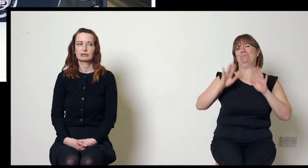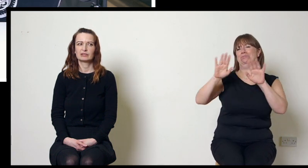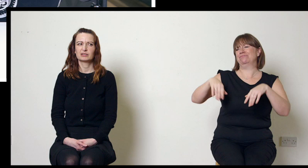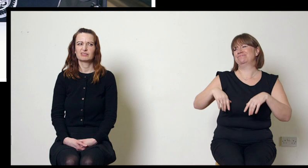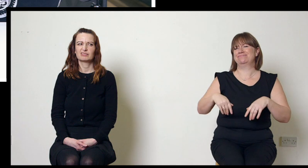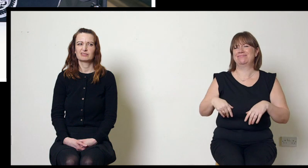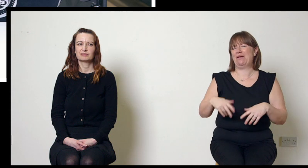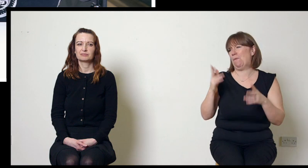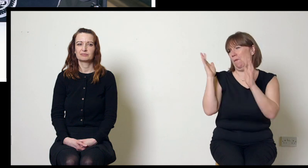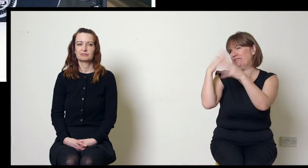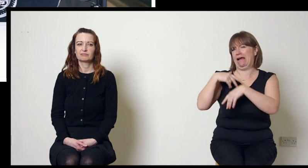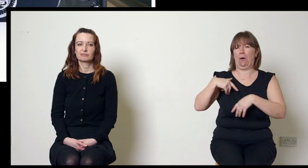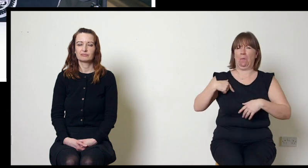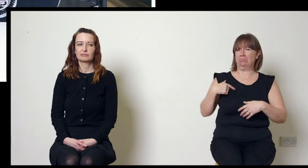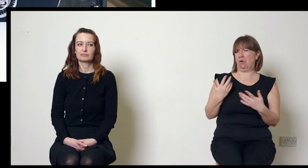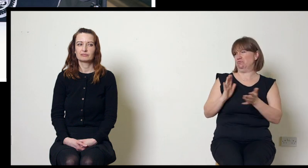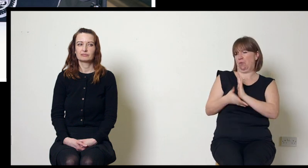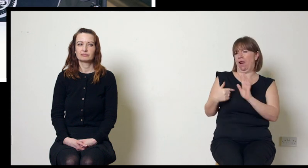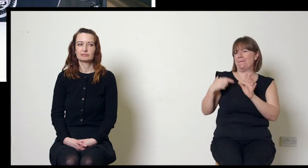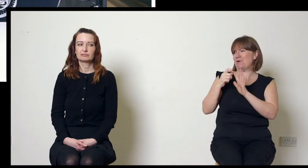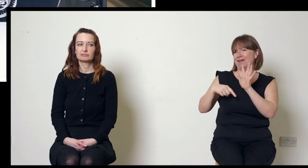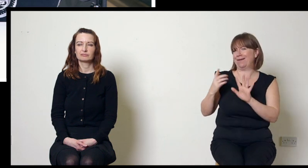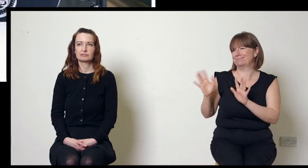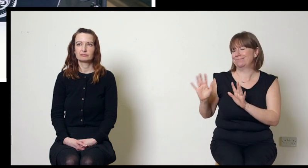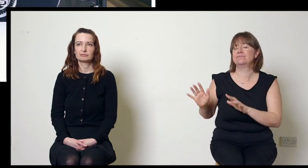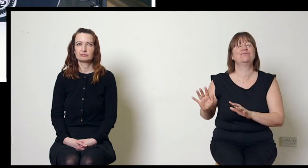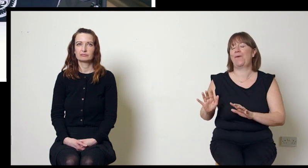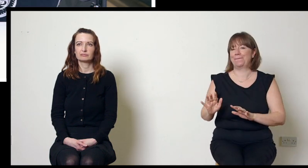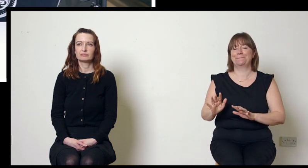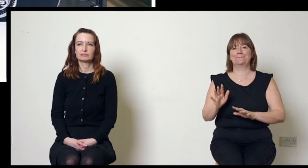put a dampener on our project, it's kind of… Keely and the team we sat down and went actually, well,